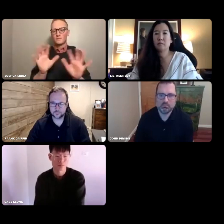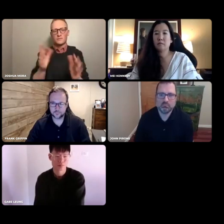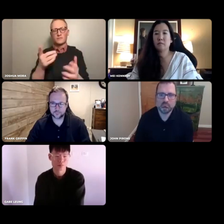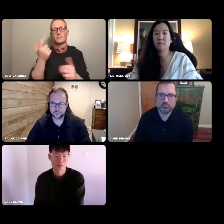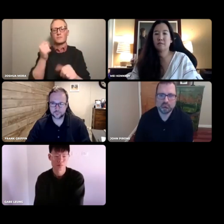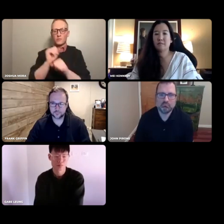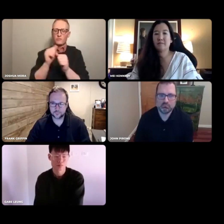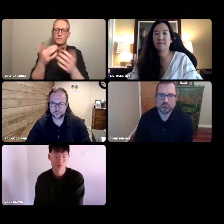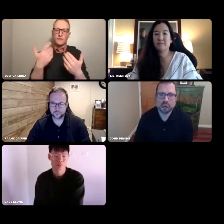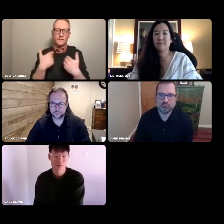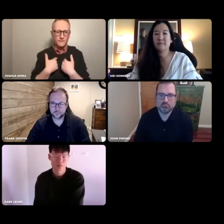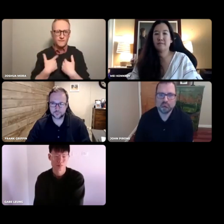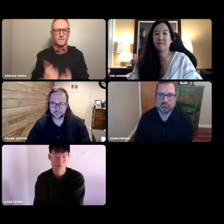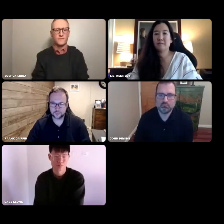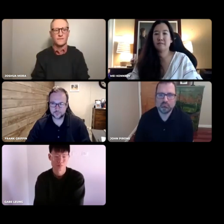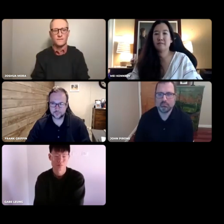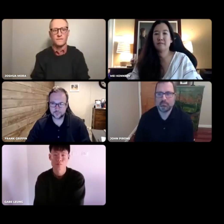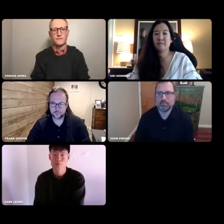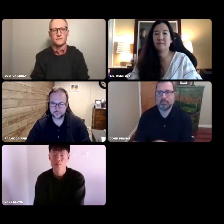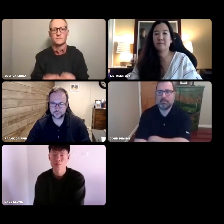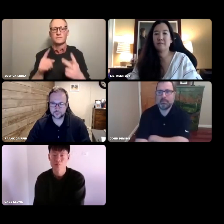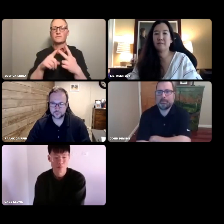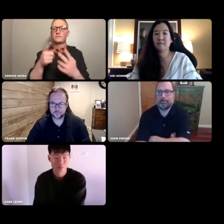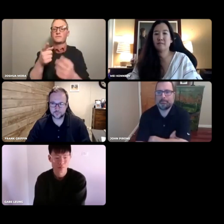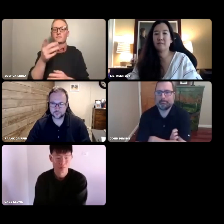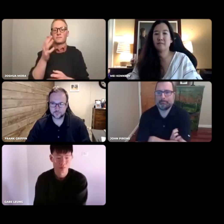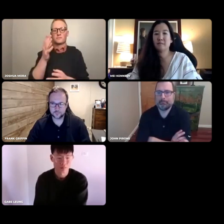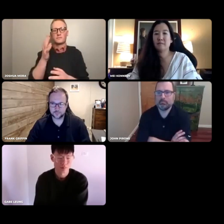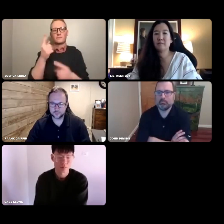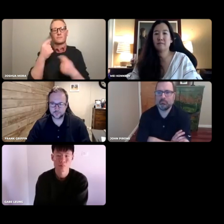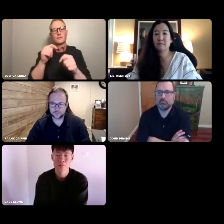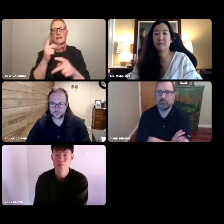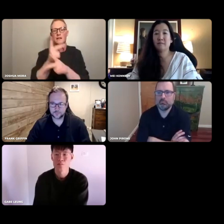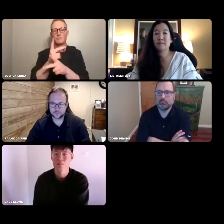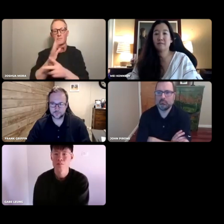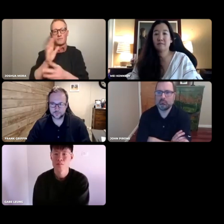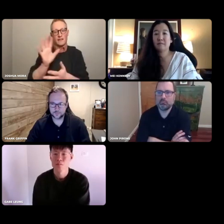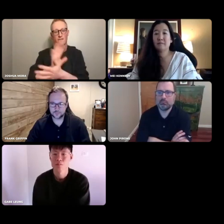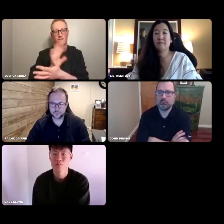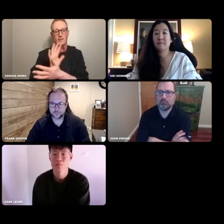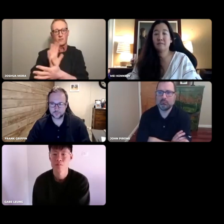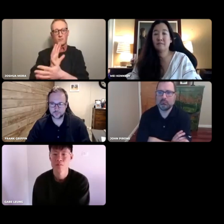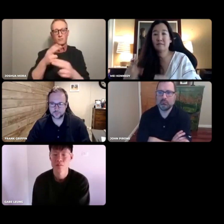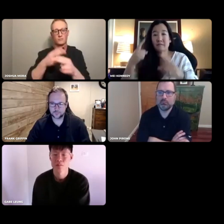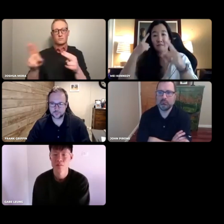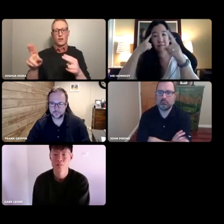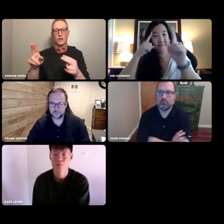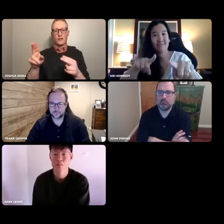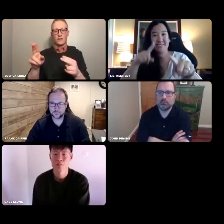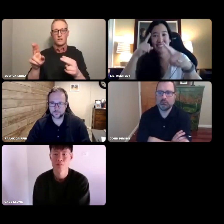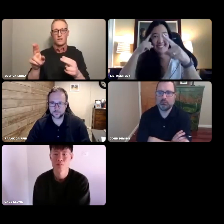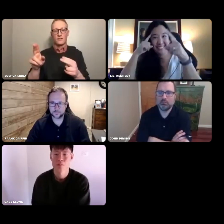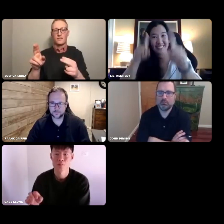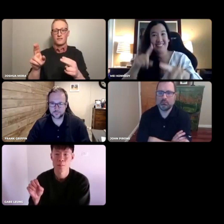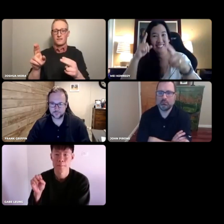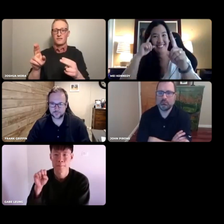have. Don't overdo it. Just work within your means. Work with what you have.